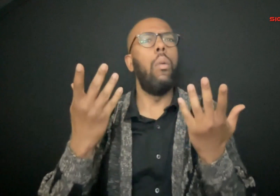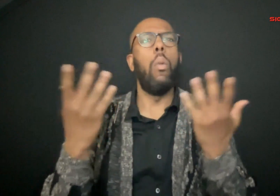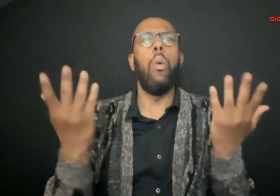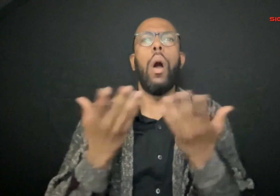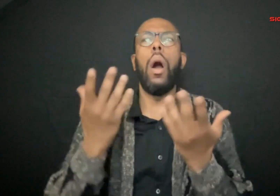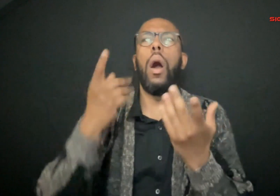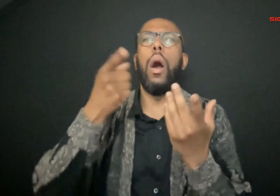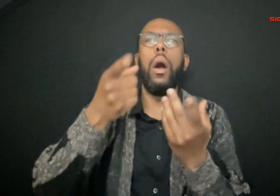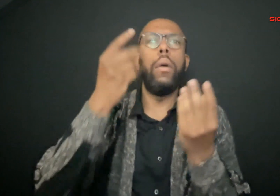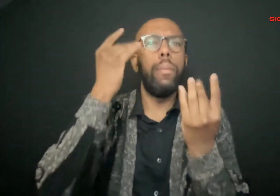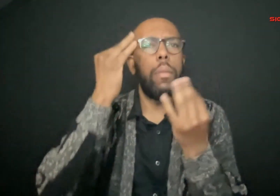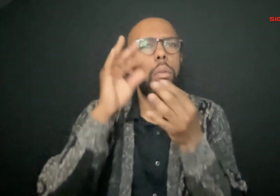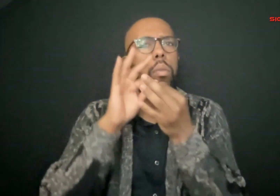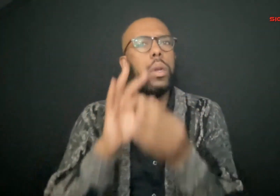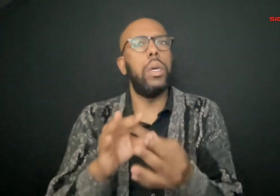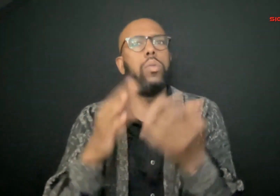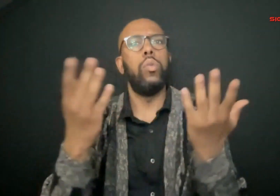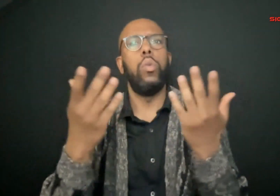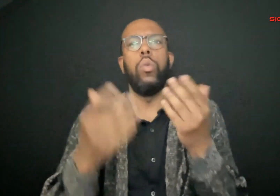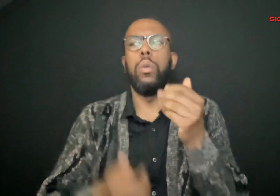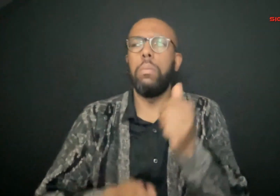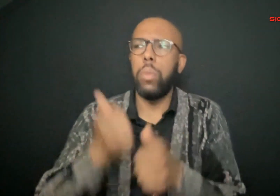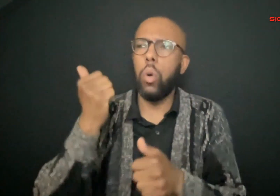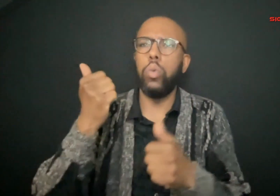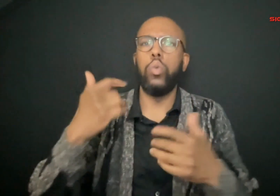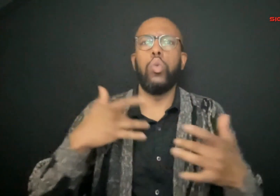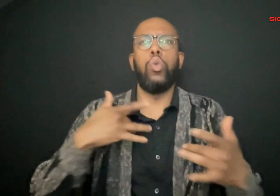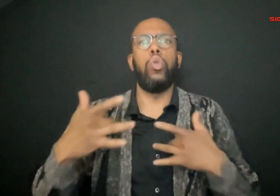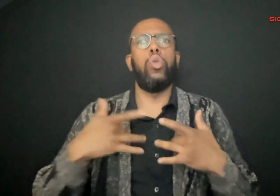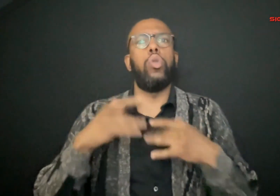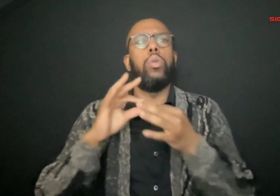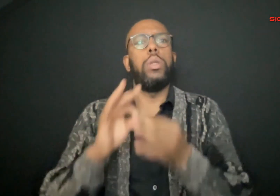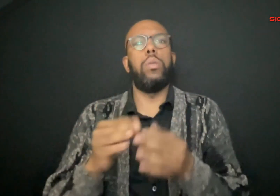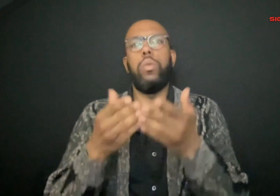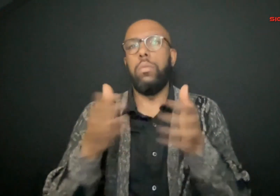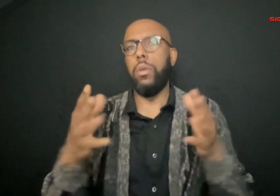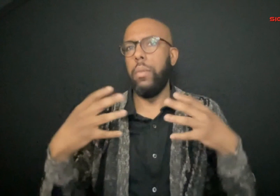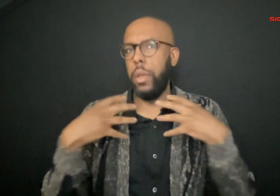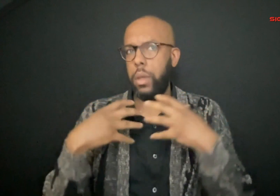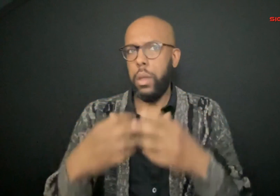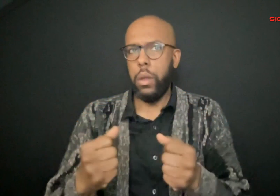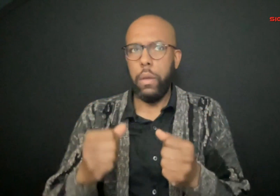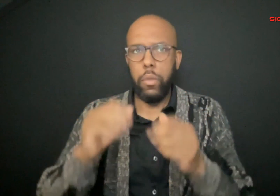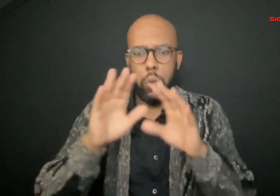If someone asked you, what do you think is the top public health concern in the us,